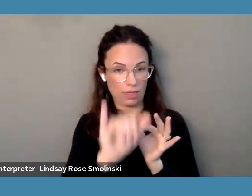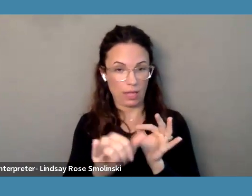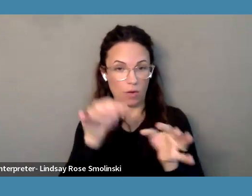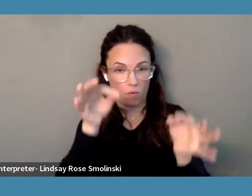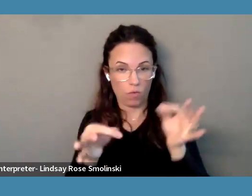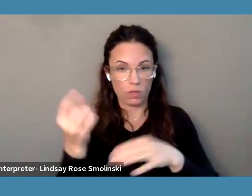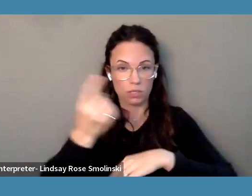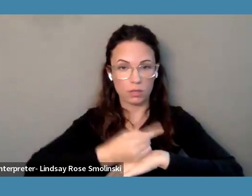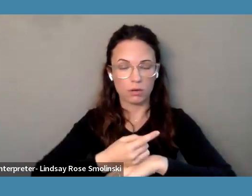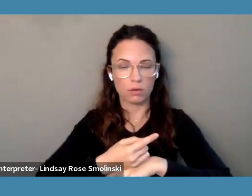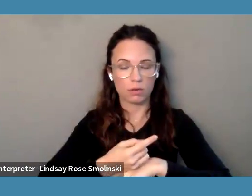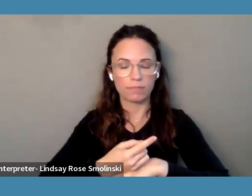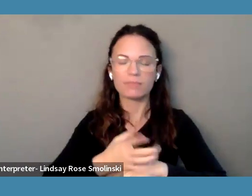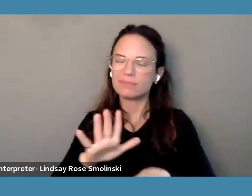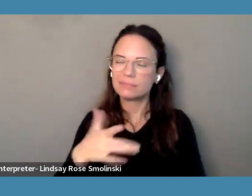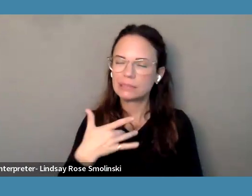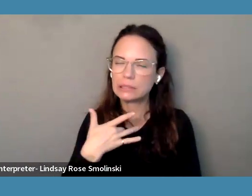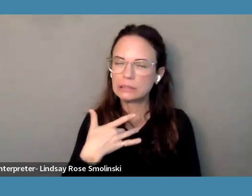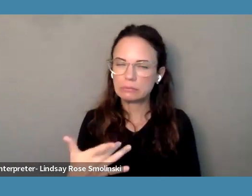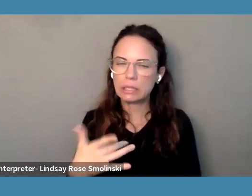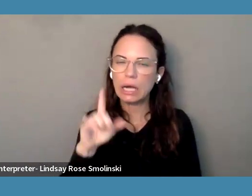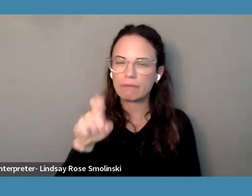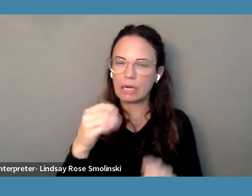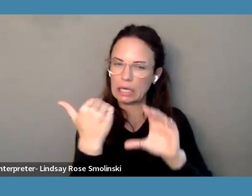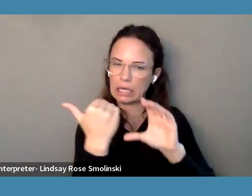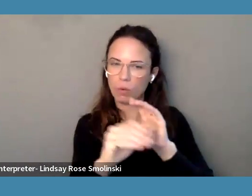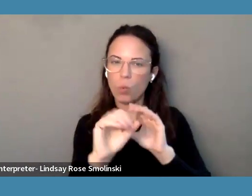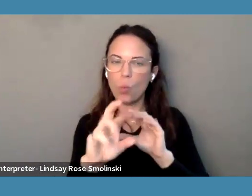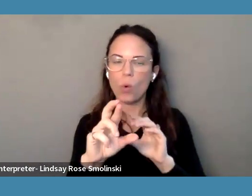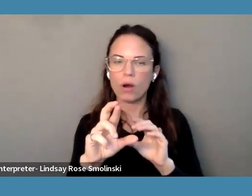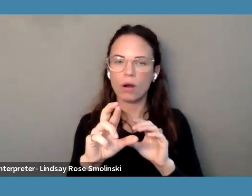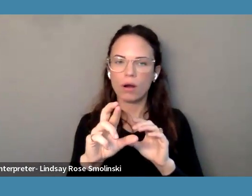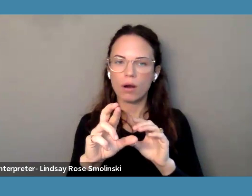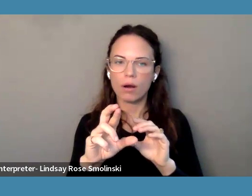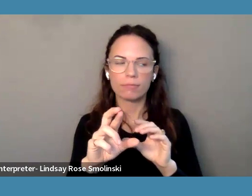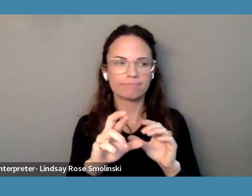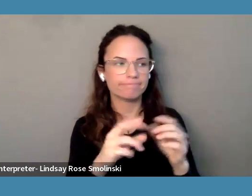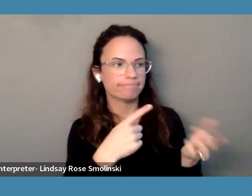to email or confer with opposing counsel with the respondent